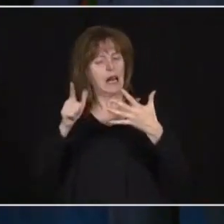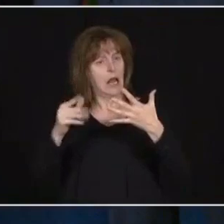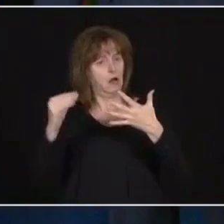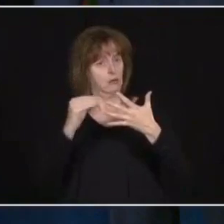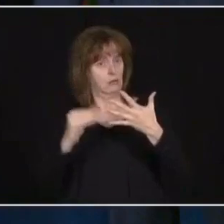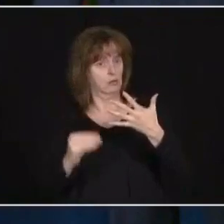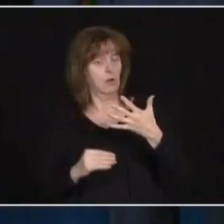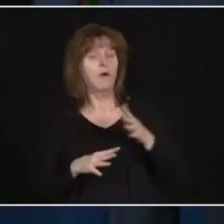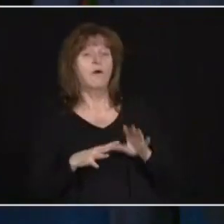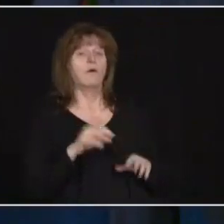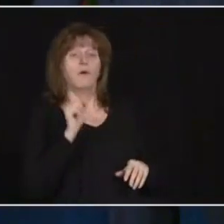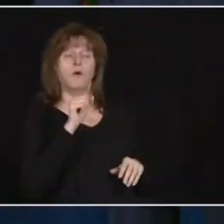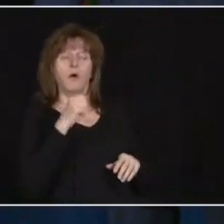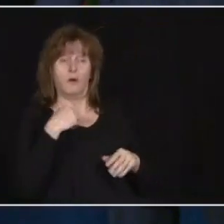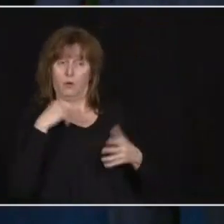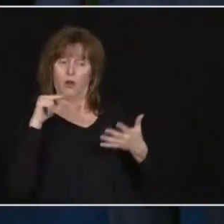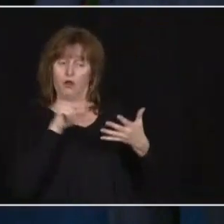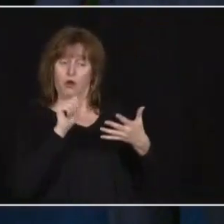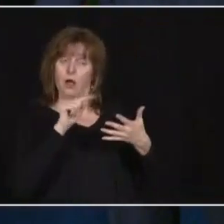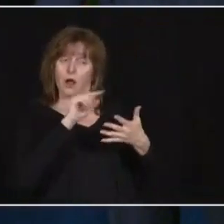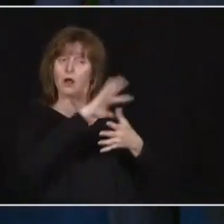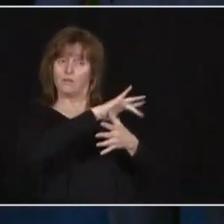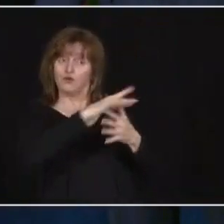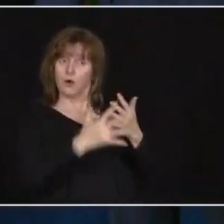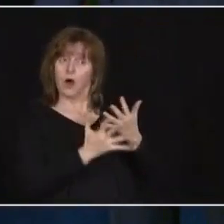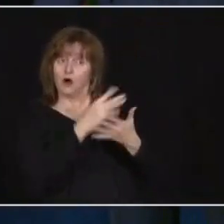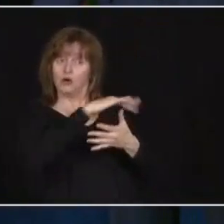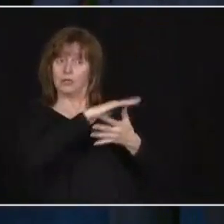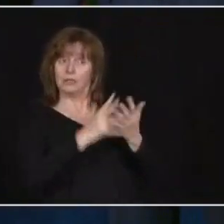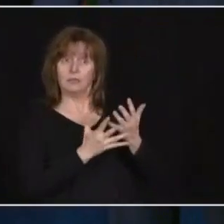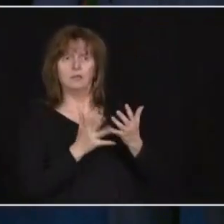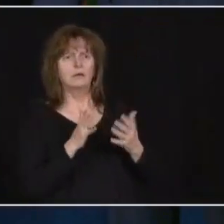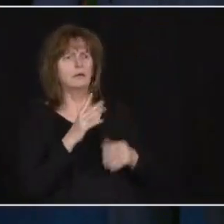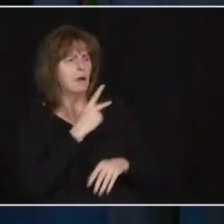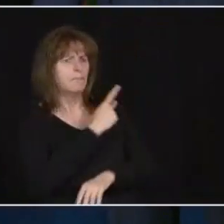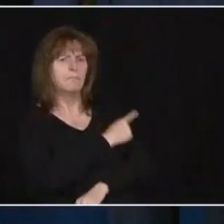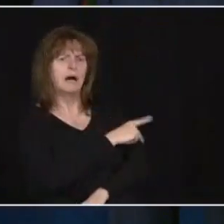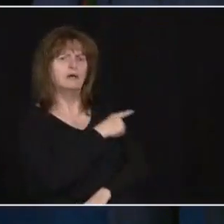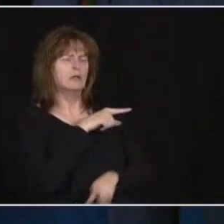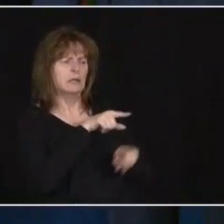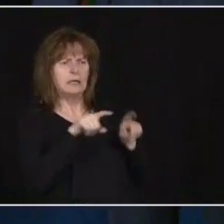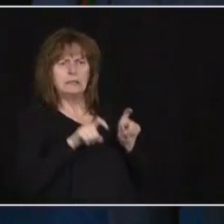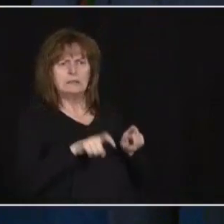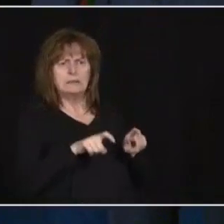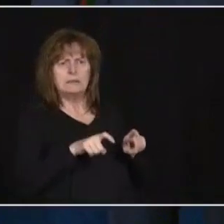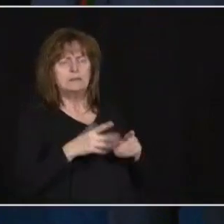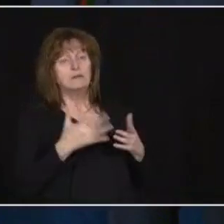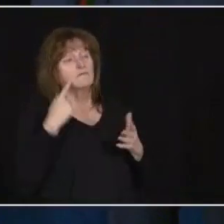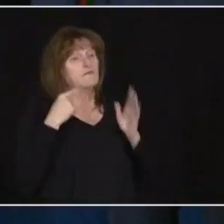There will be some that are going to be prioritized over others based on the needs of